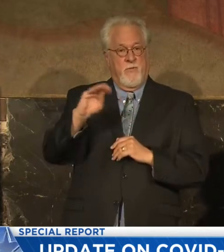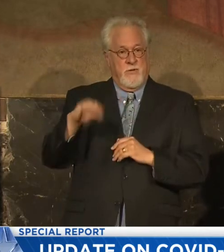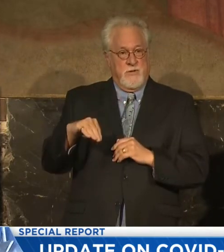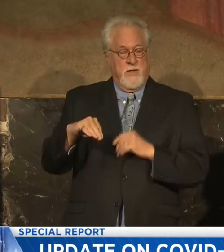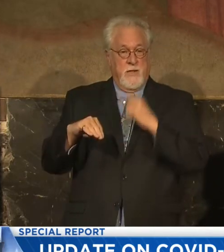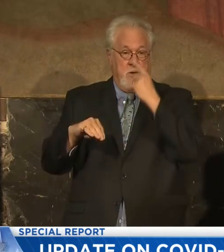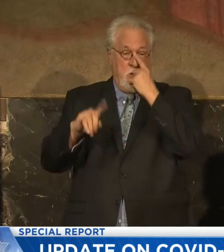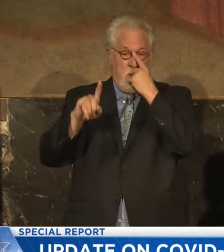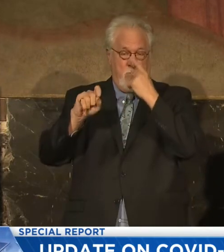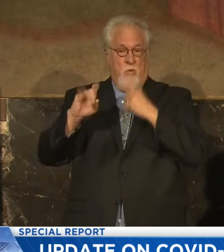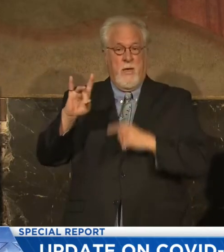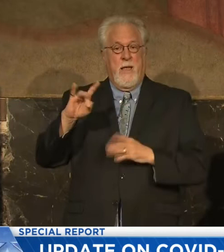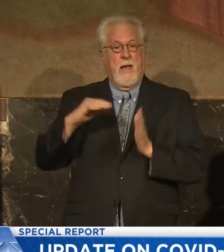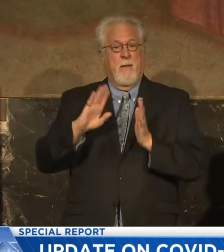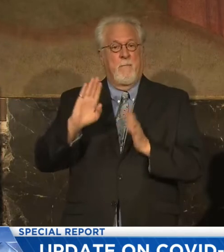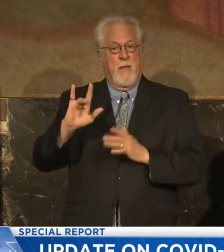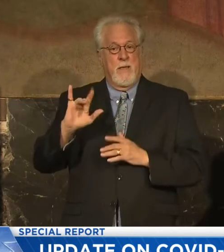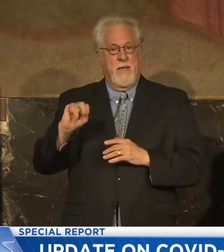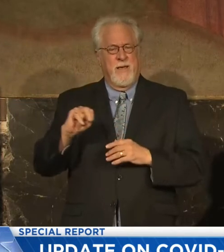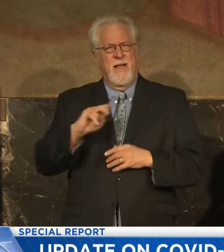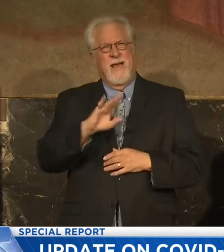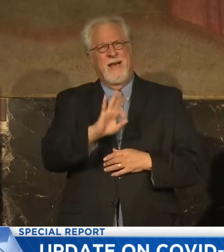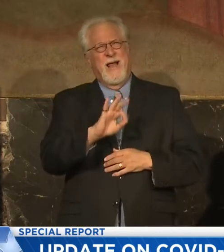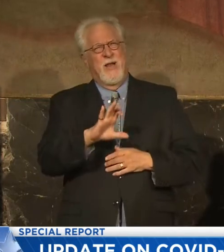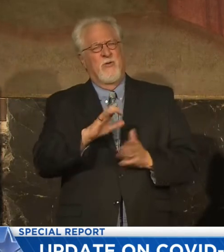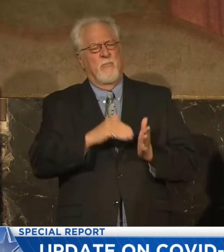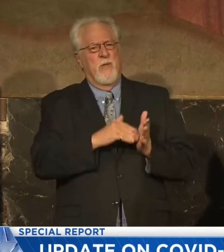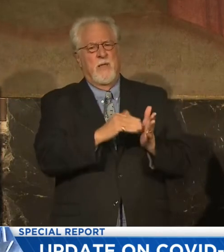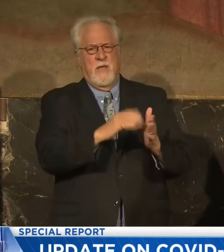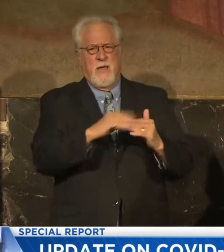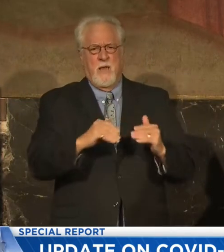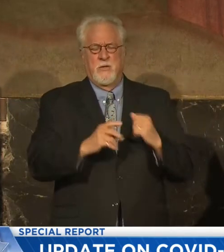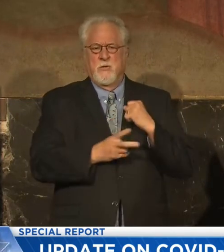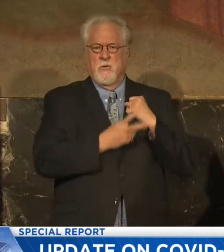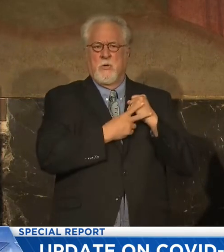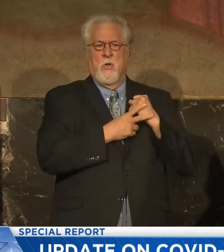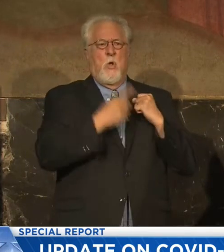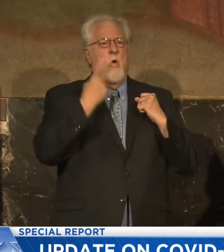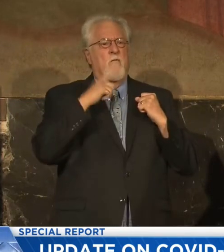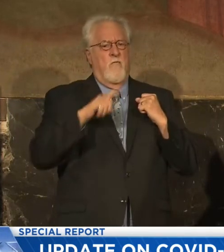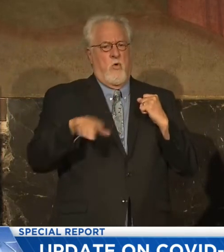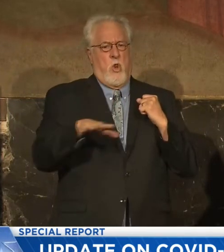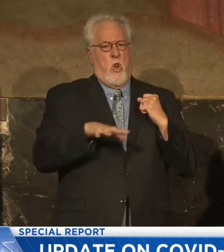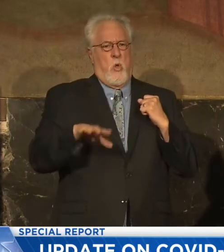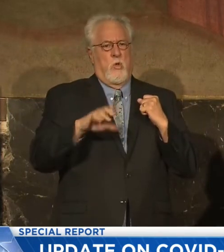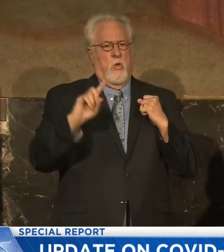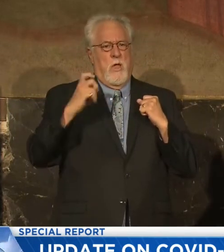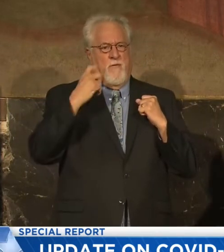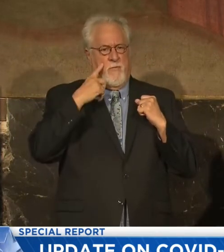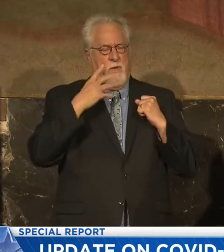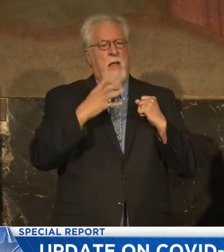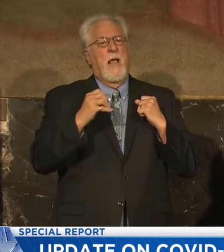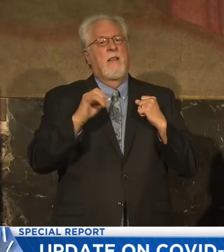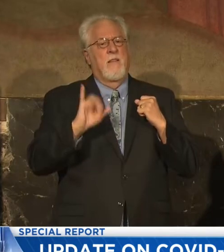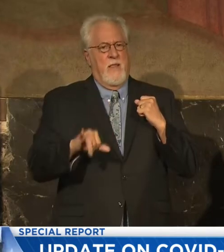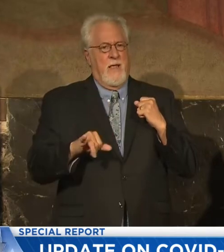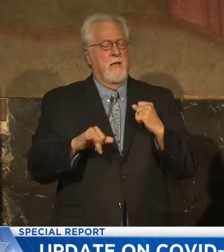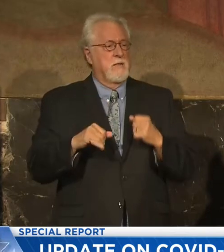INTENT OF THE LEGISLATION, WHICH IS THAT 45% OF THE SHARE COMING INTO THE STATE.